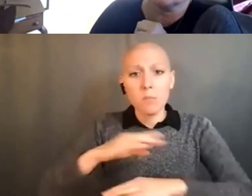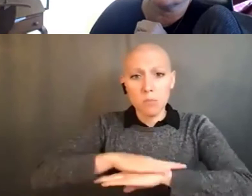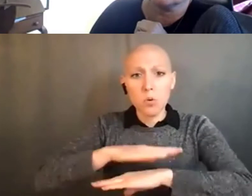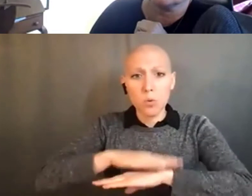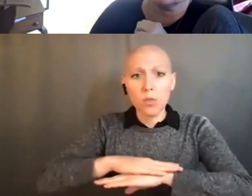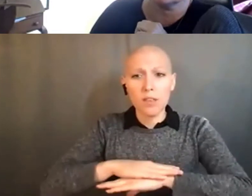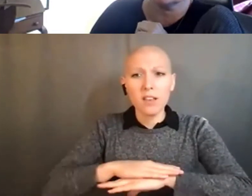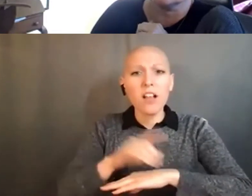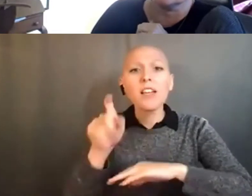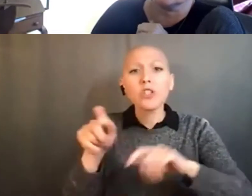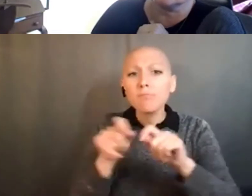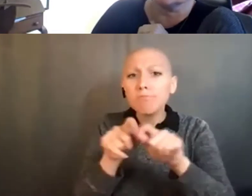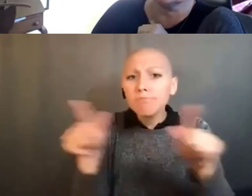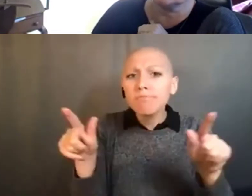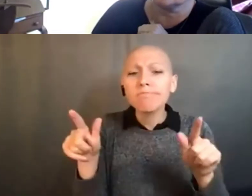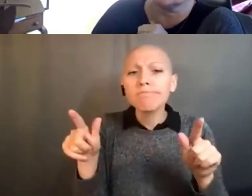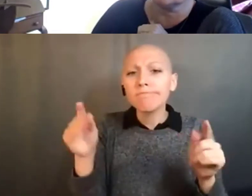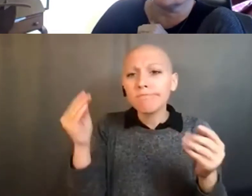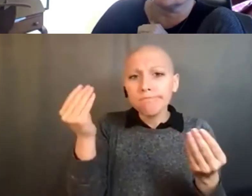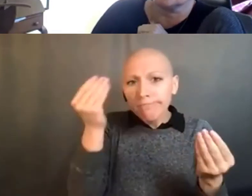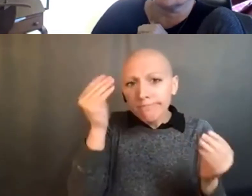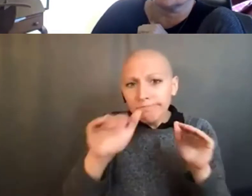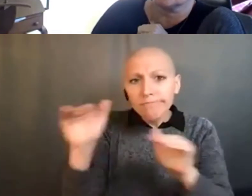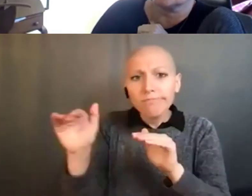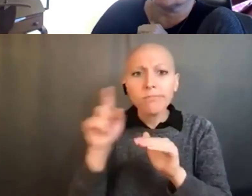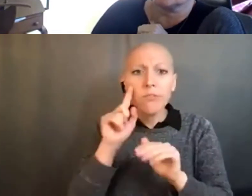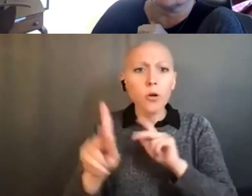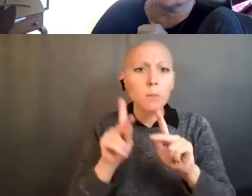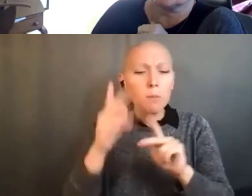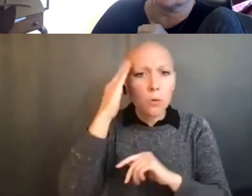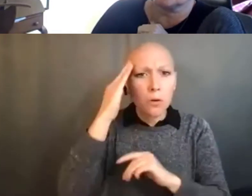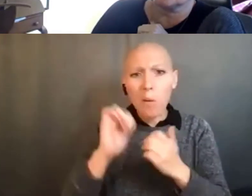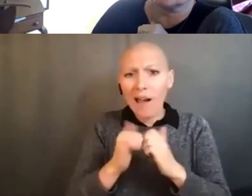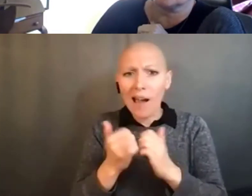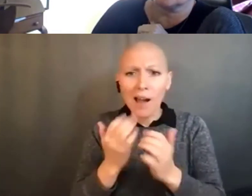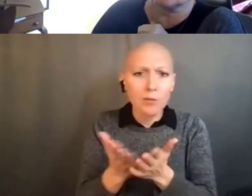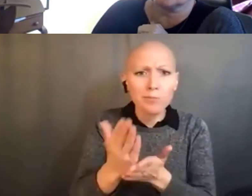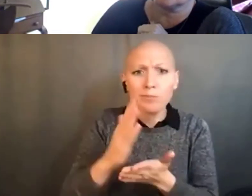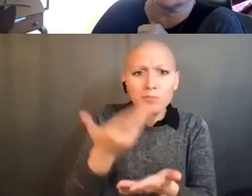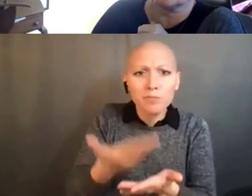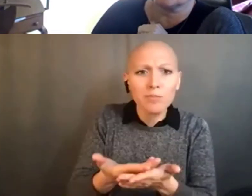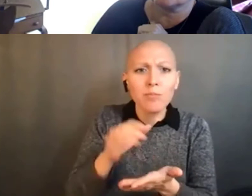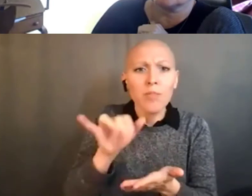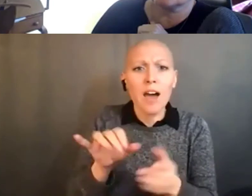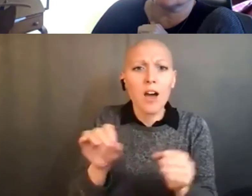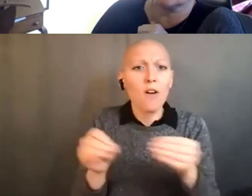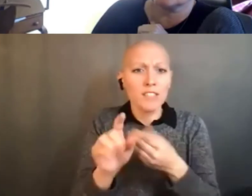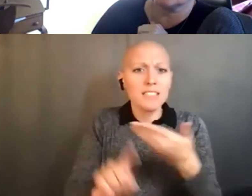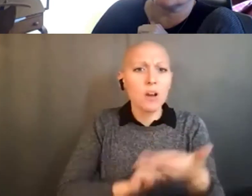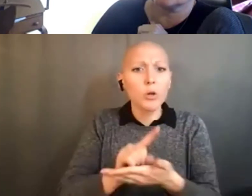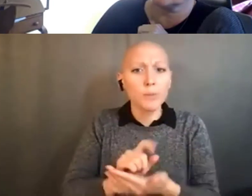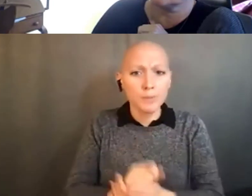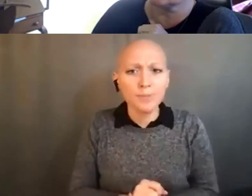Kasima Garst: Wonderful. Well thank you so much again, Emily and Dr. McGugan. Thank you everyone for attending and have a wonderful day.